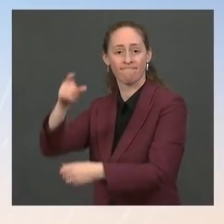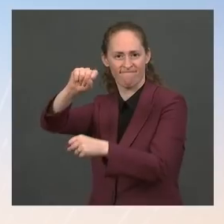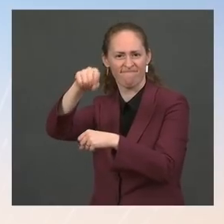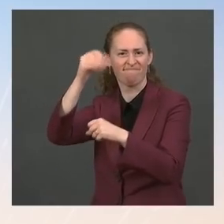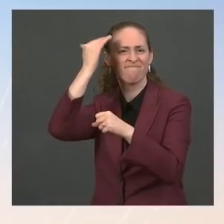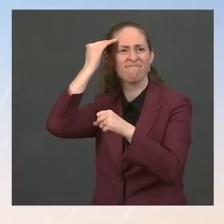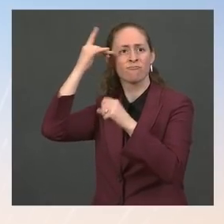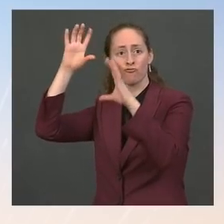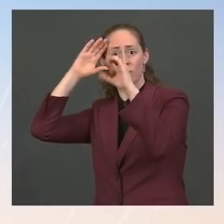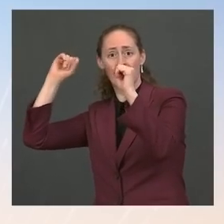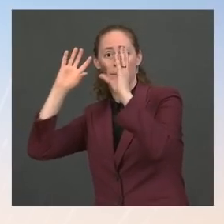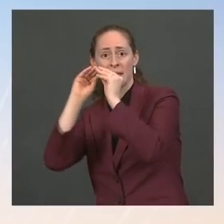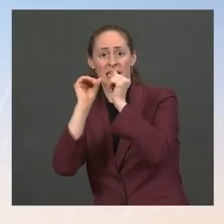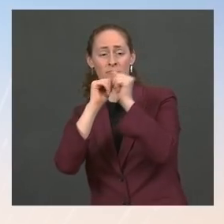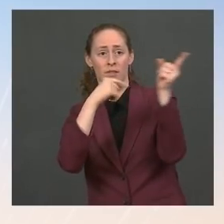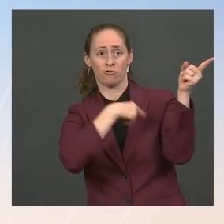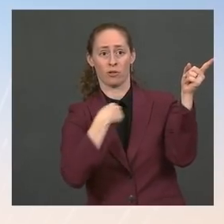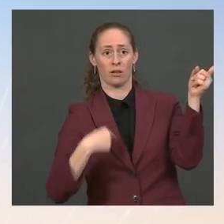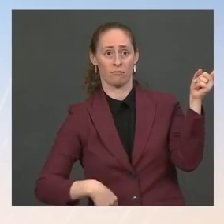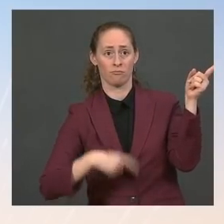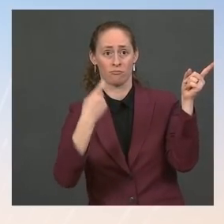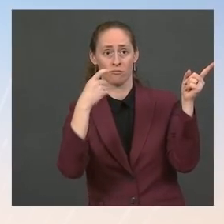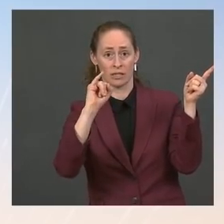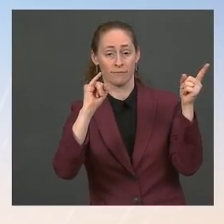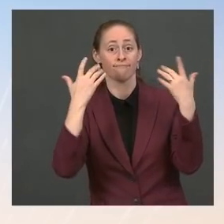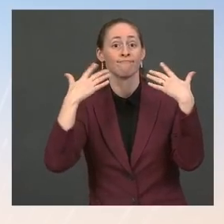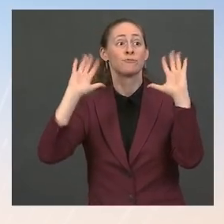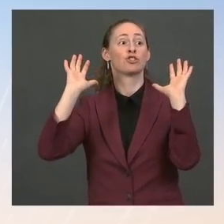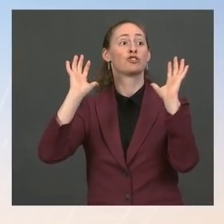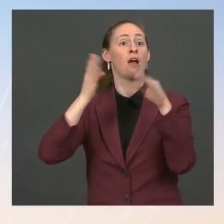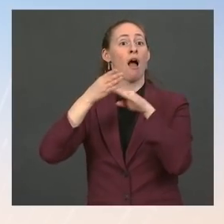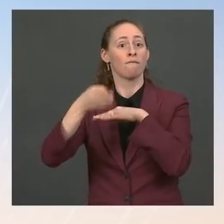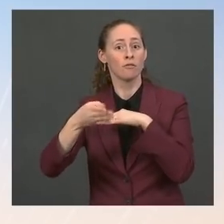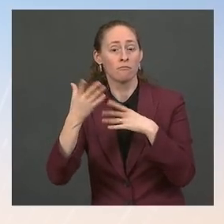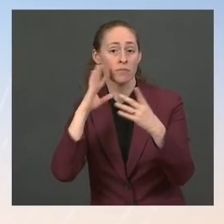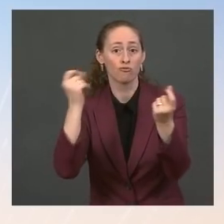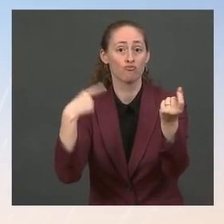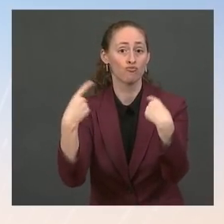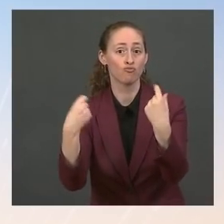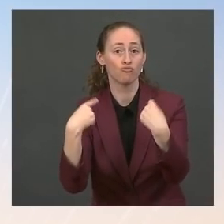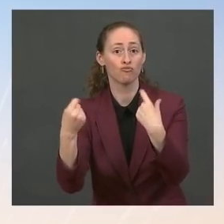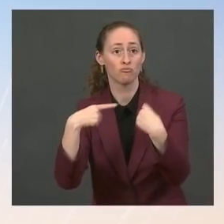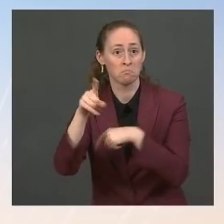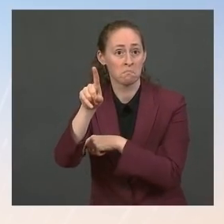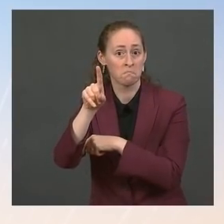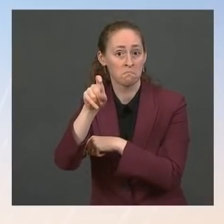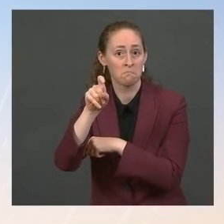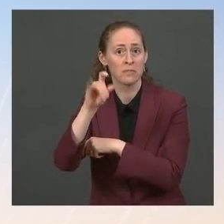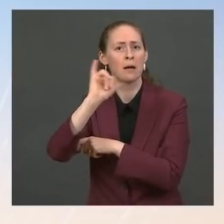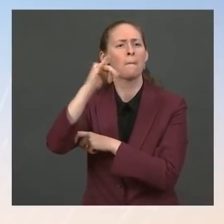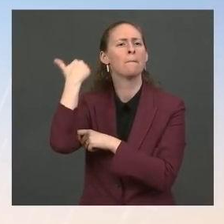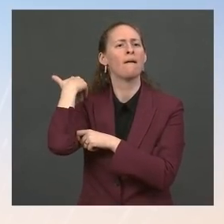And does he plan to bring up the COVID-19 origins with President Xi, given he has said that China has been blocking investigators